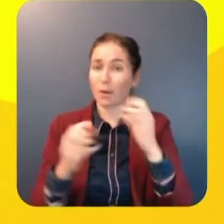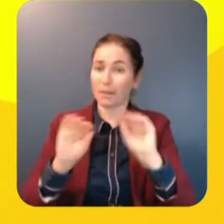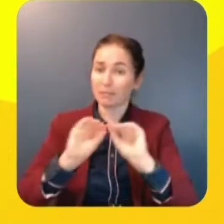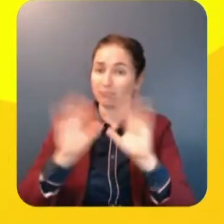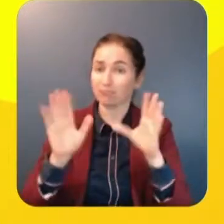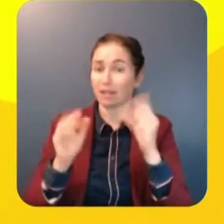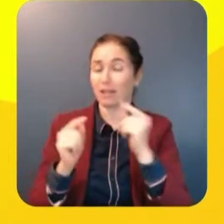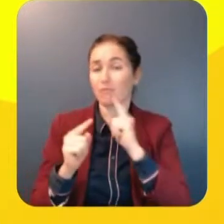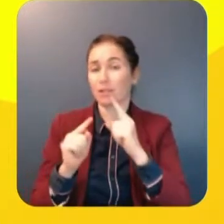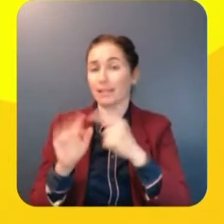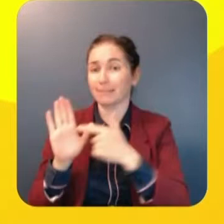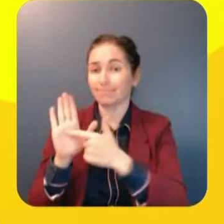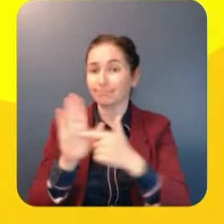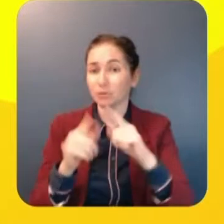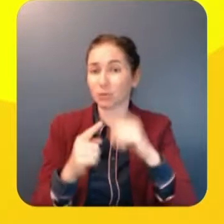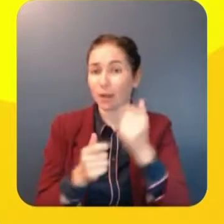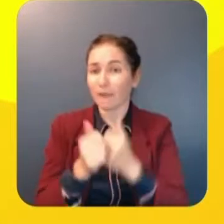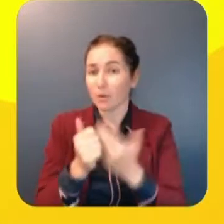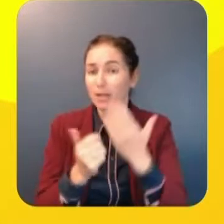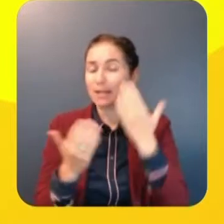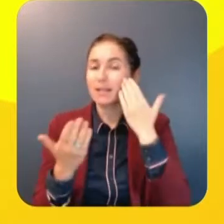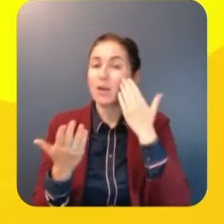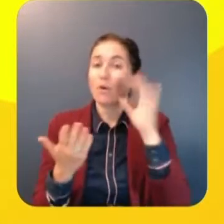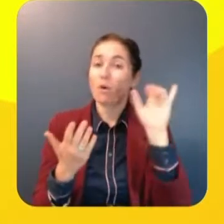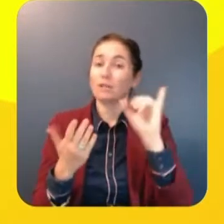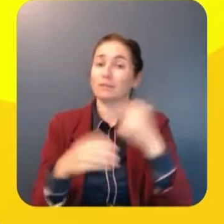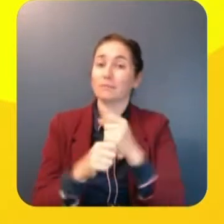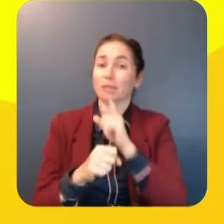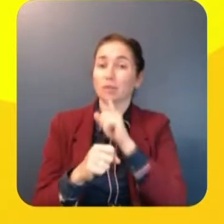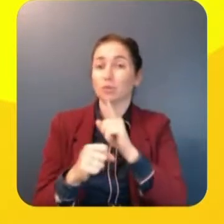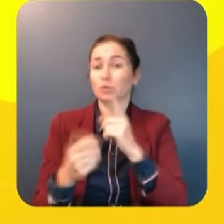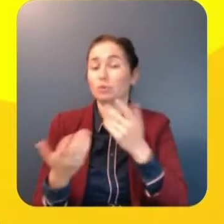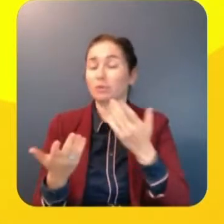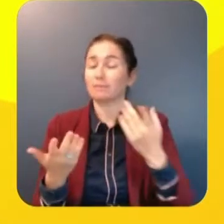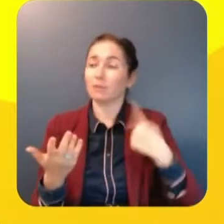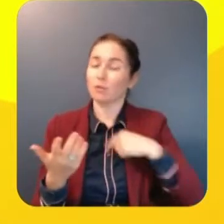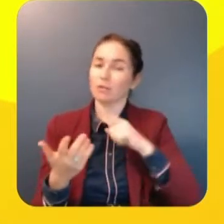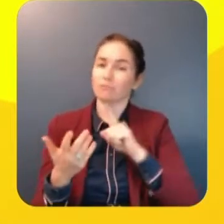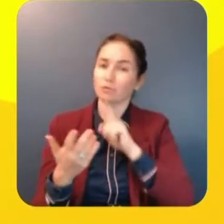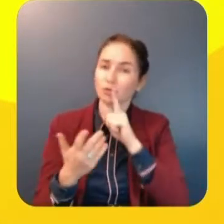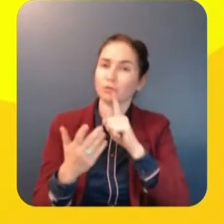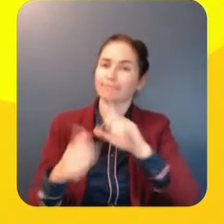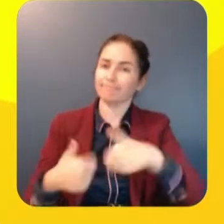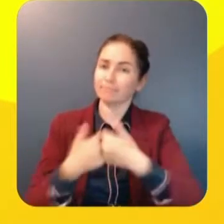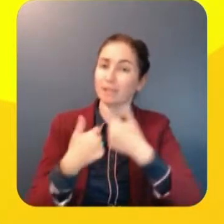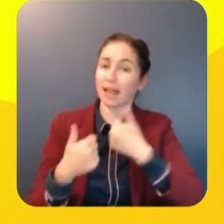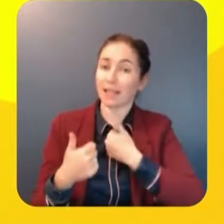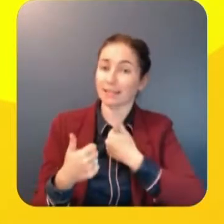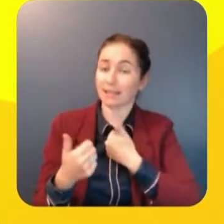In terms of ensuring that we are truly challenging ourselves in terms of the publicly